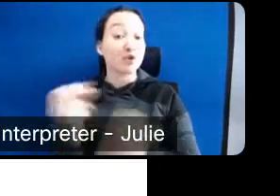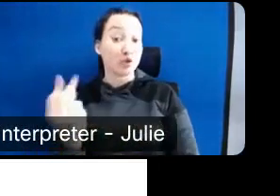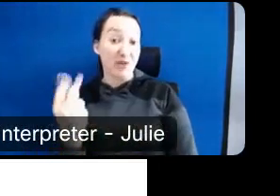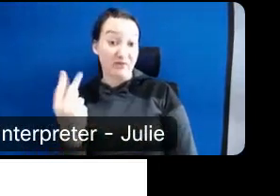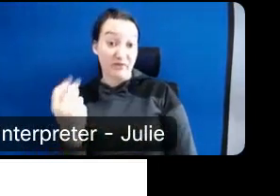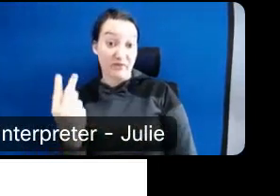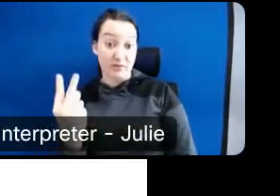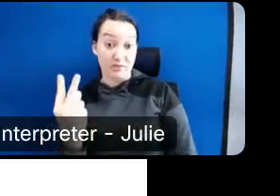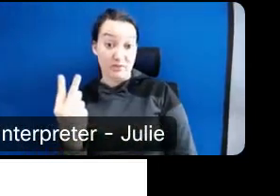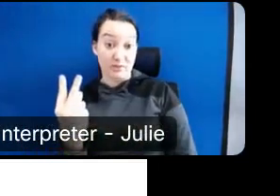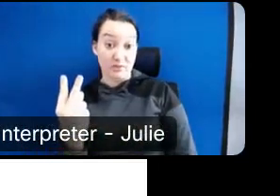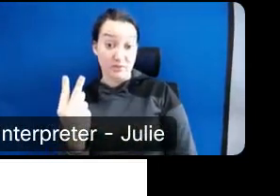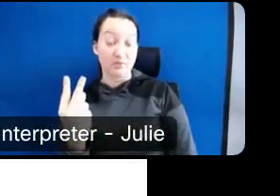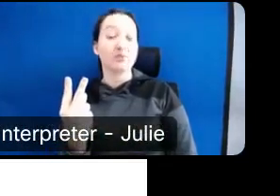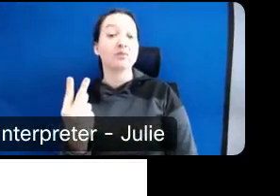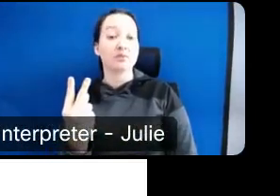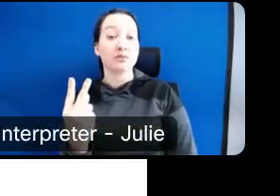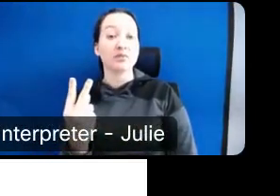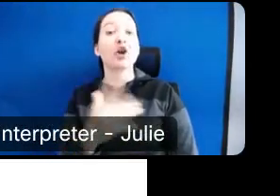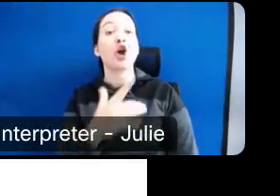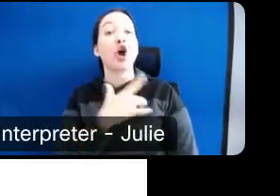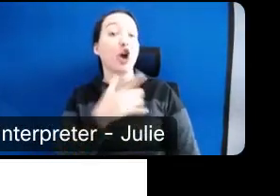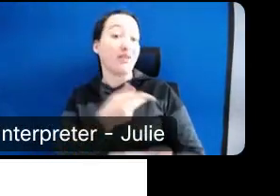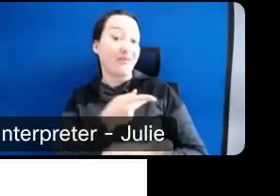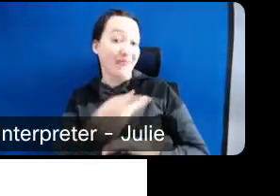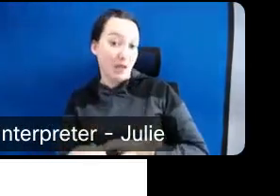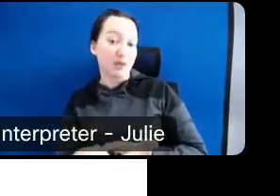Slide 12 is a heart failure. The single biggest.